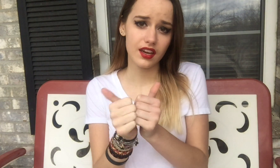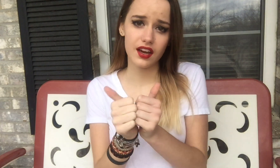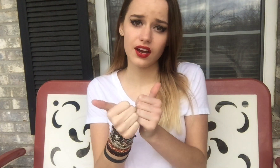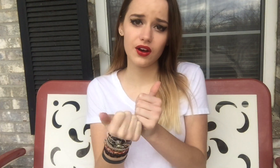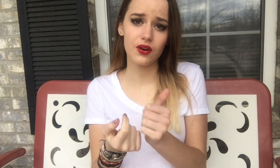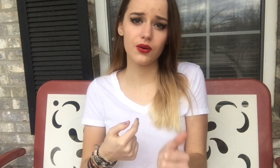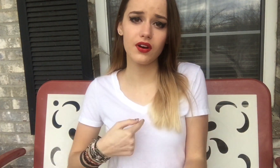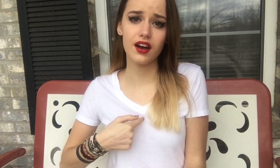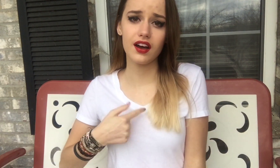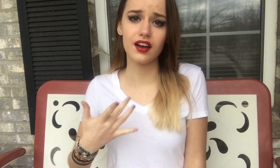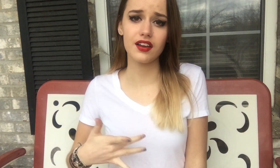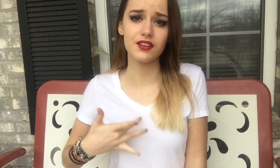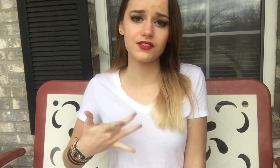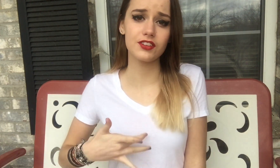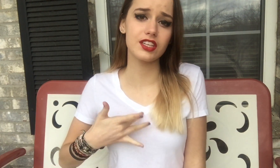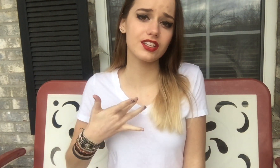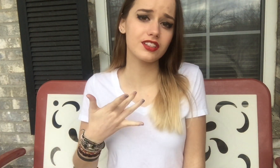How I feel